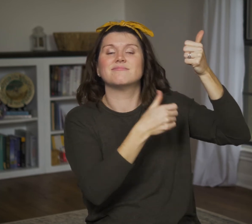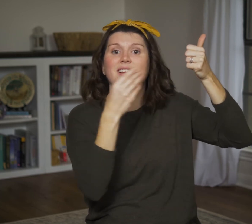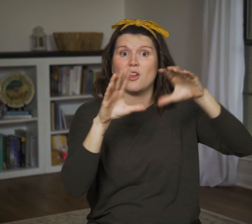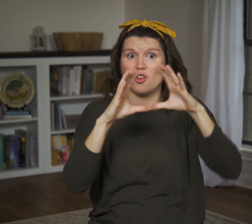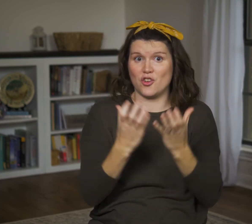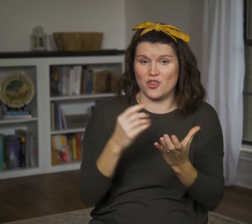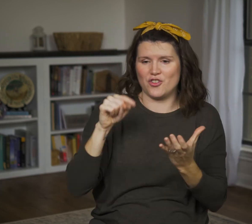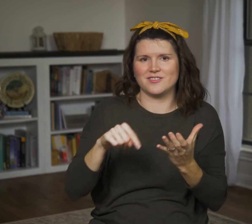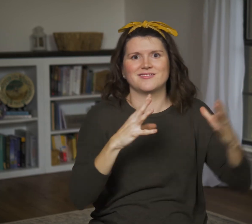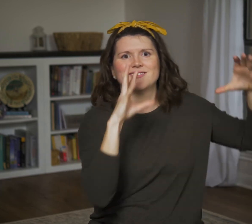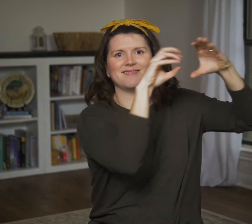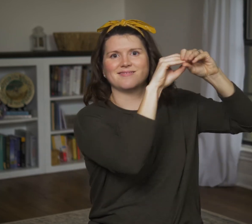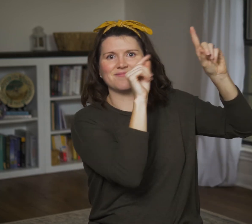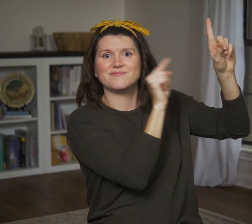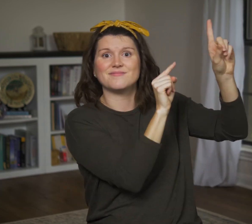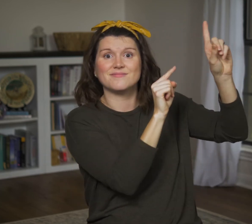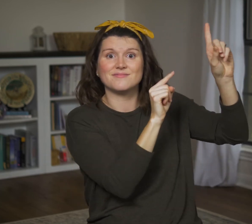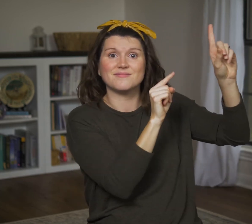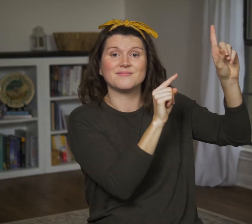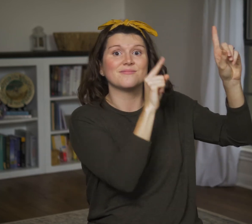the earth with all that is in it.